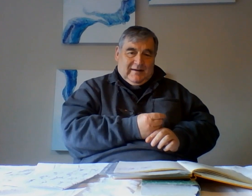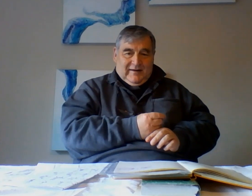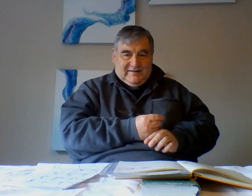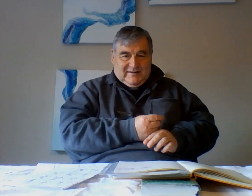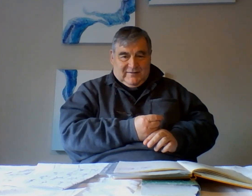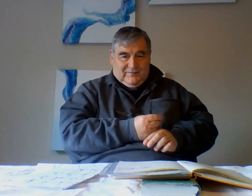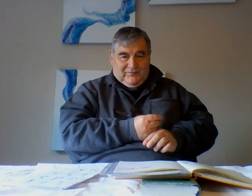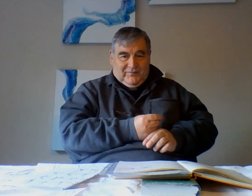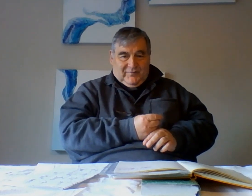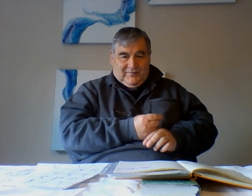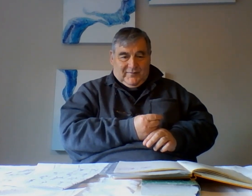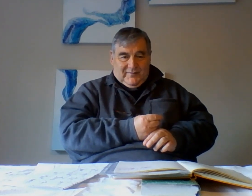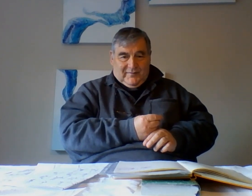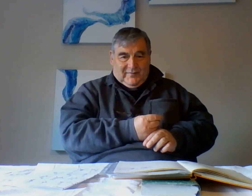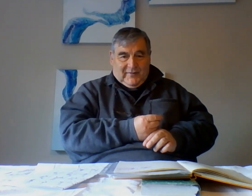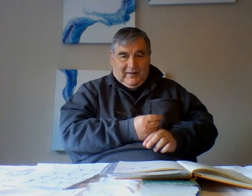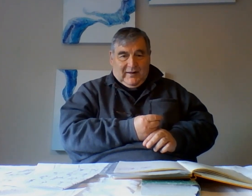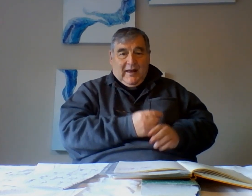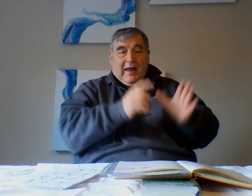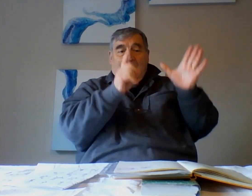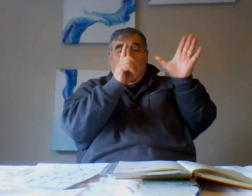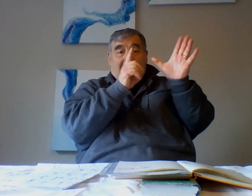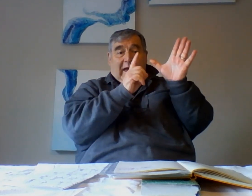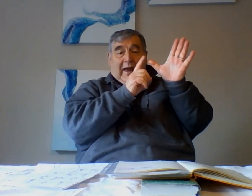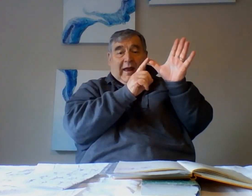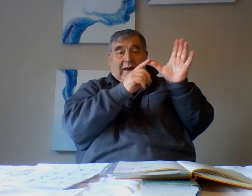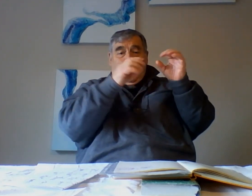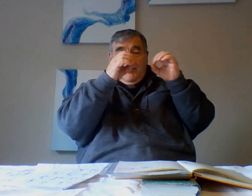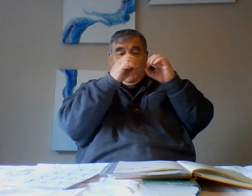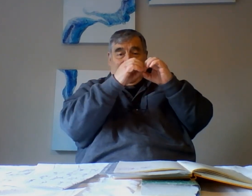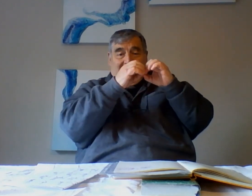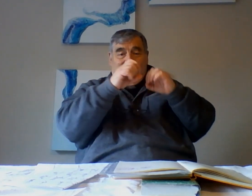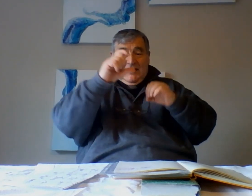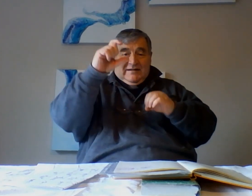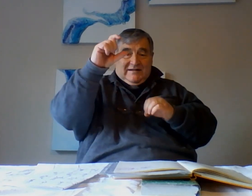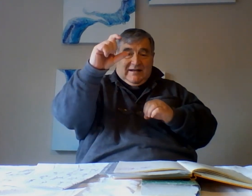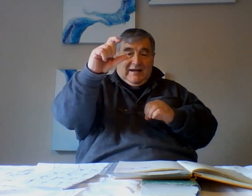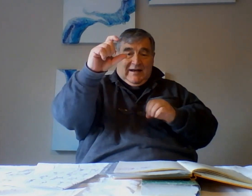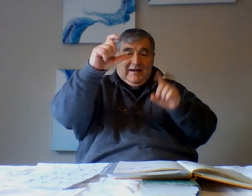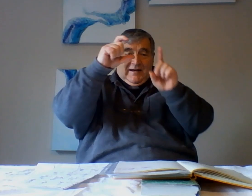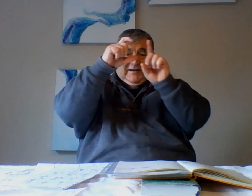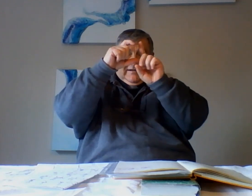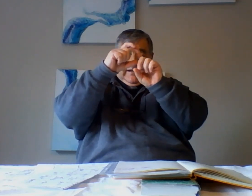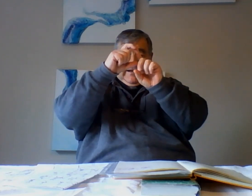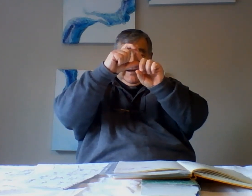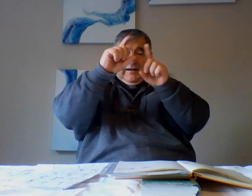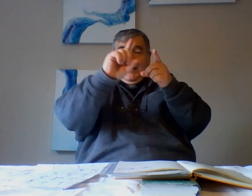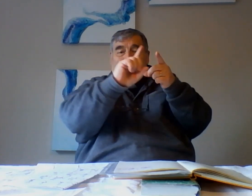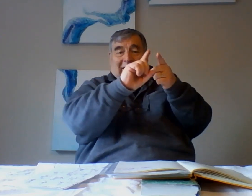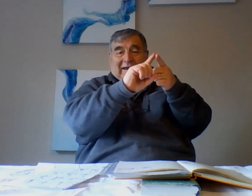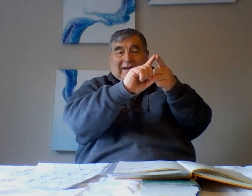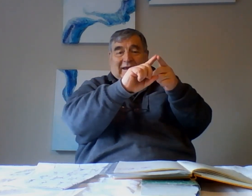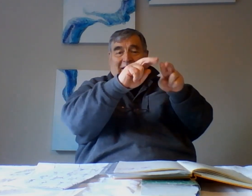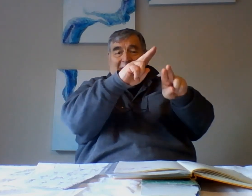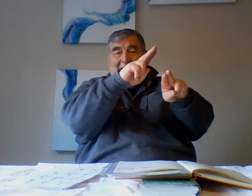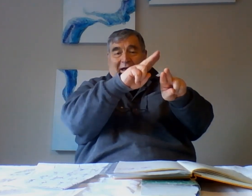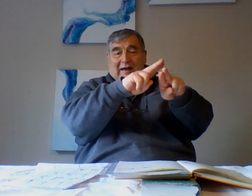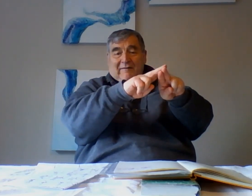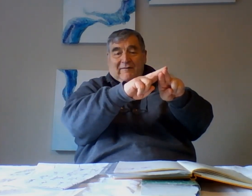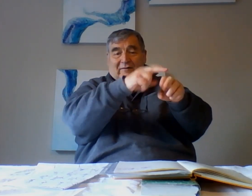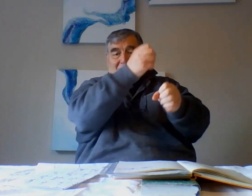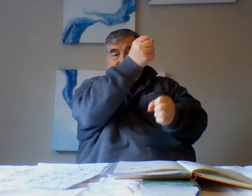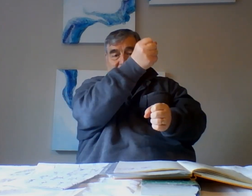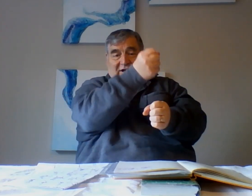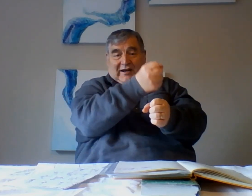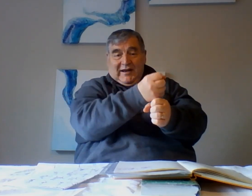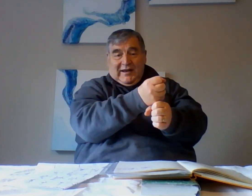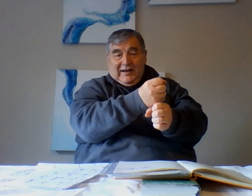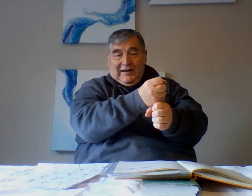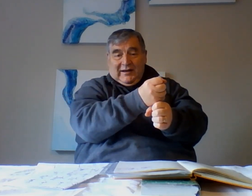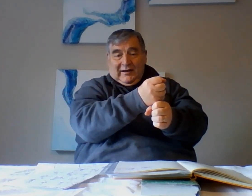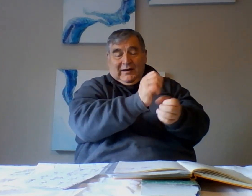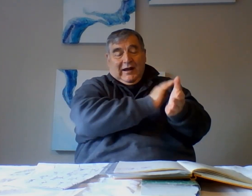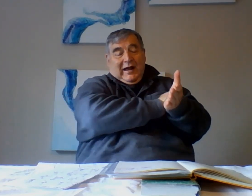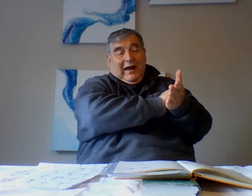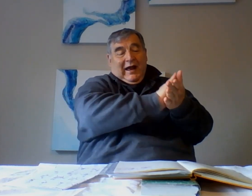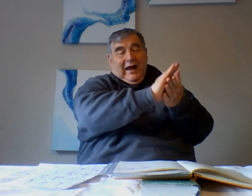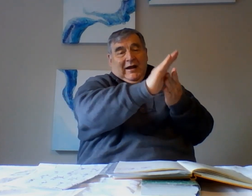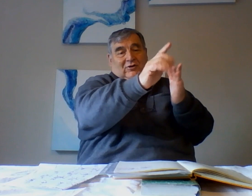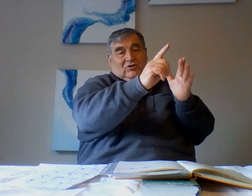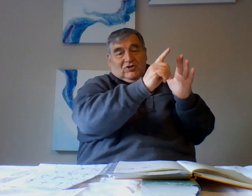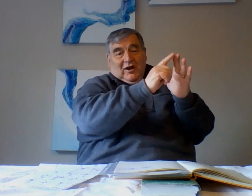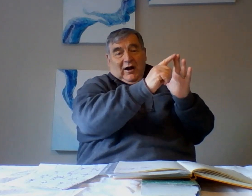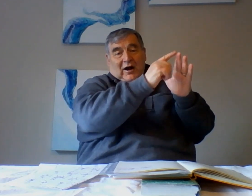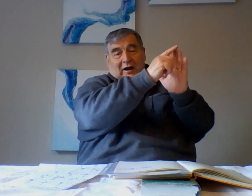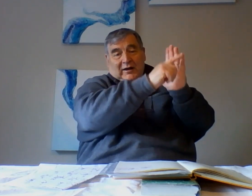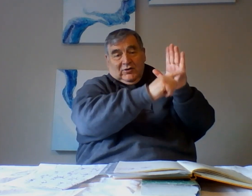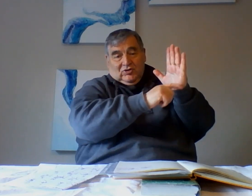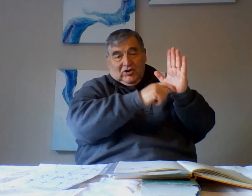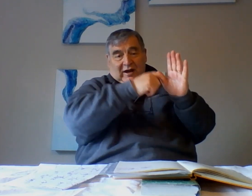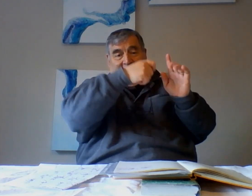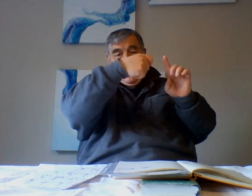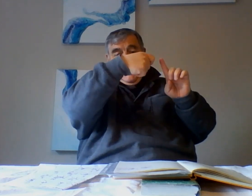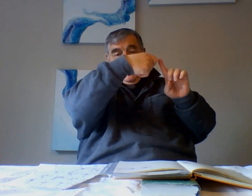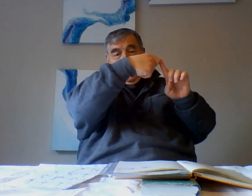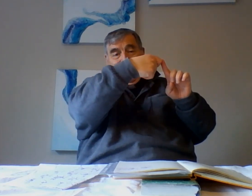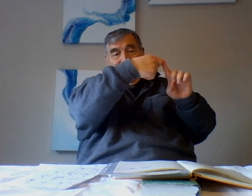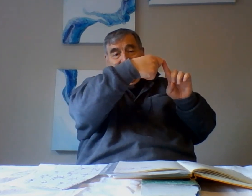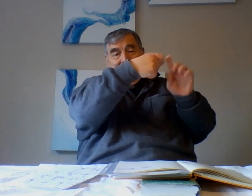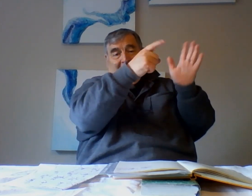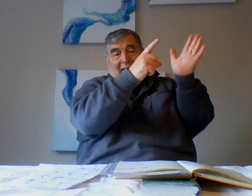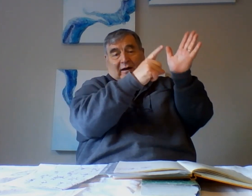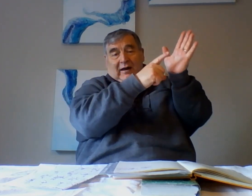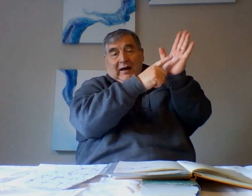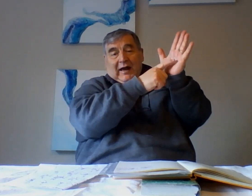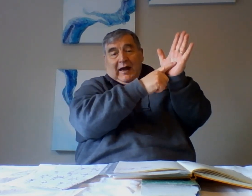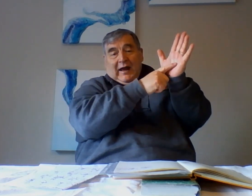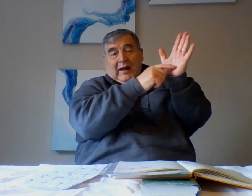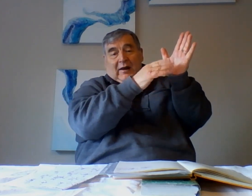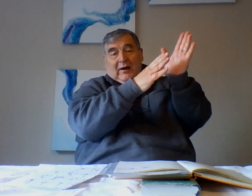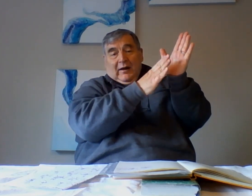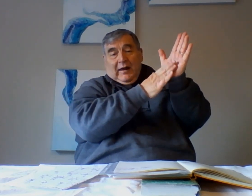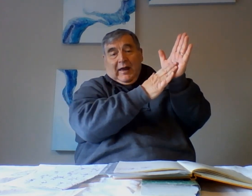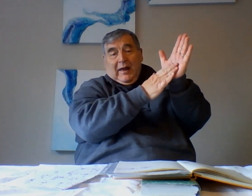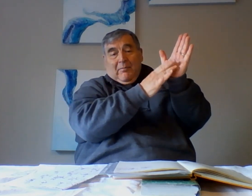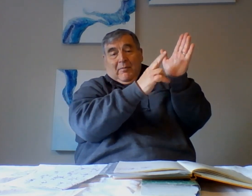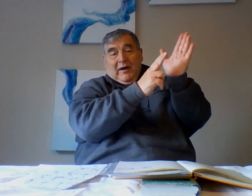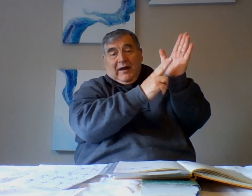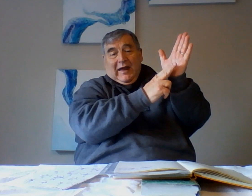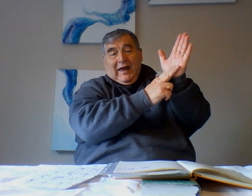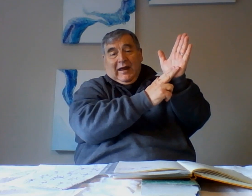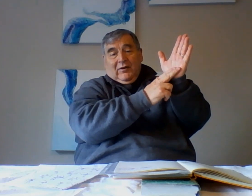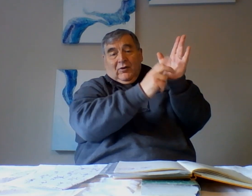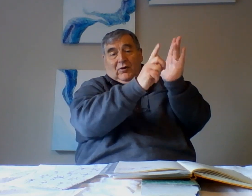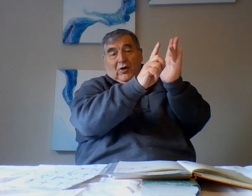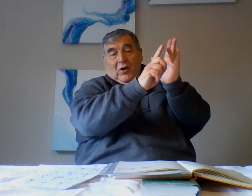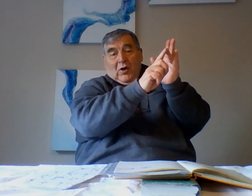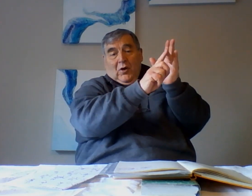this: A, B, C, D, E, F, G, H, I, J, K, L, M, N,,